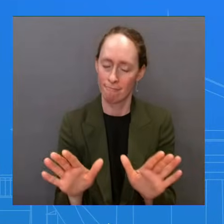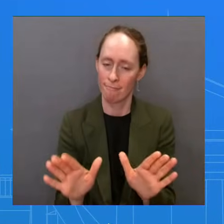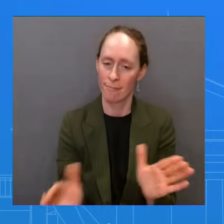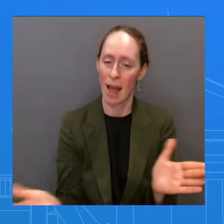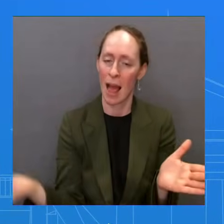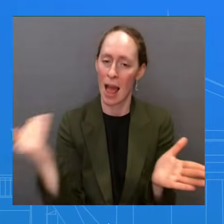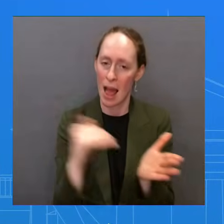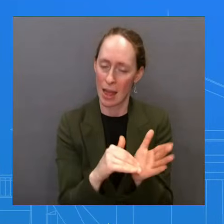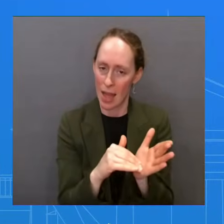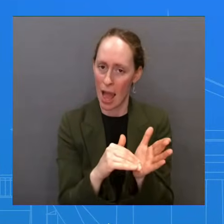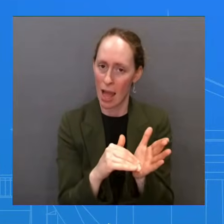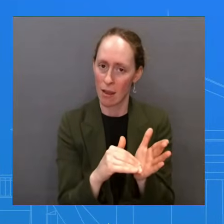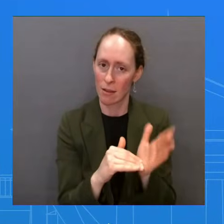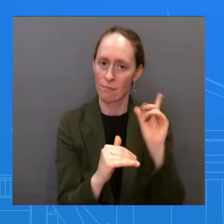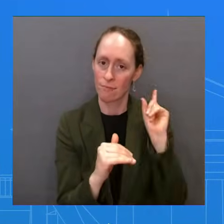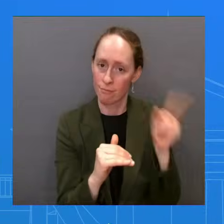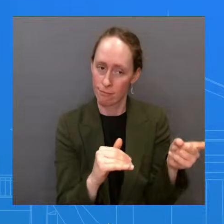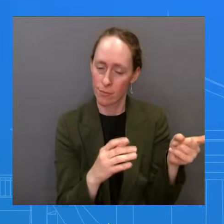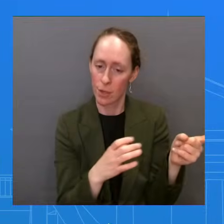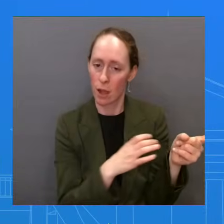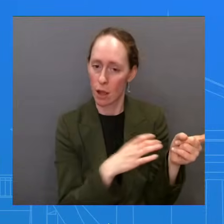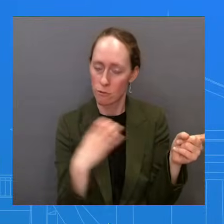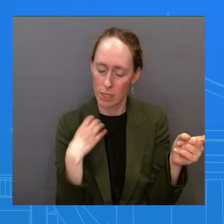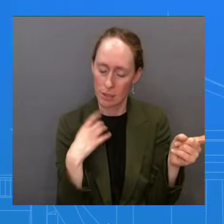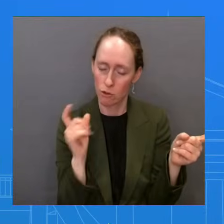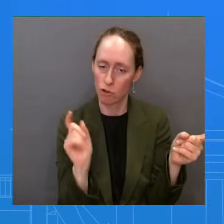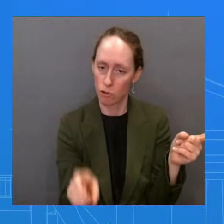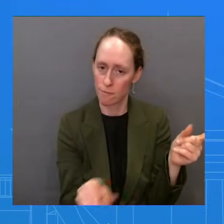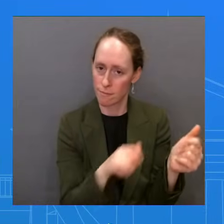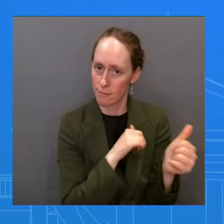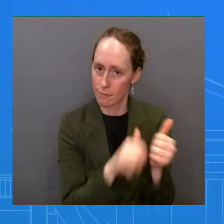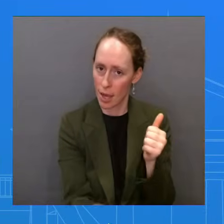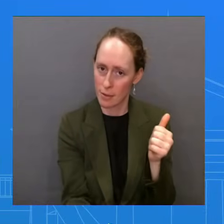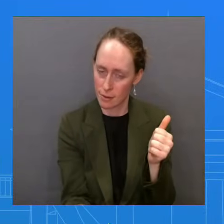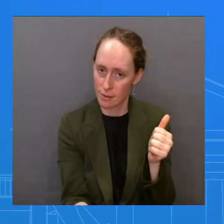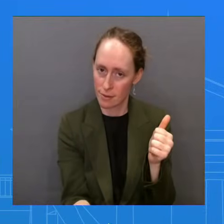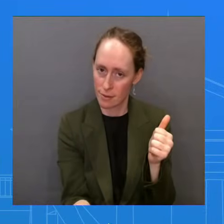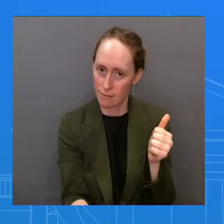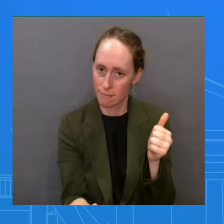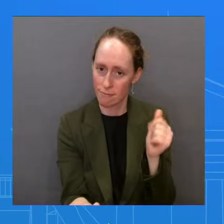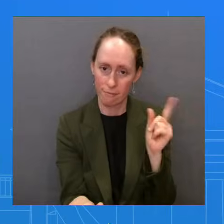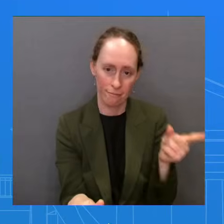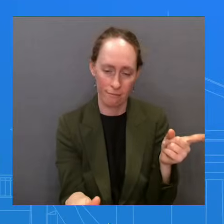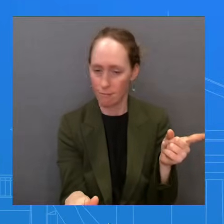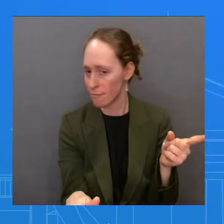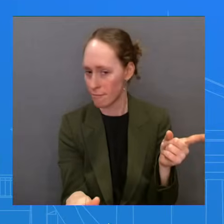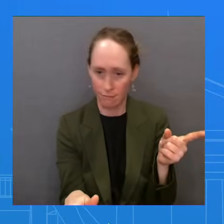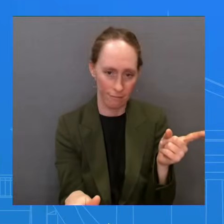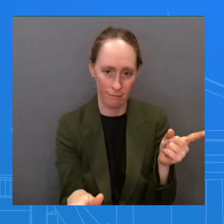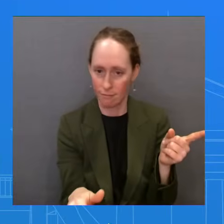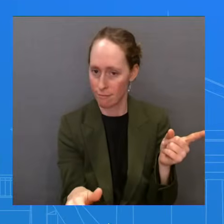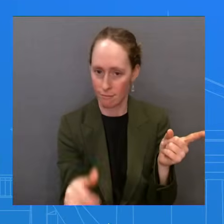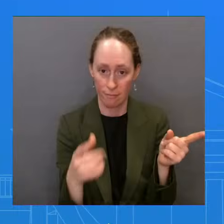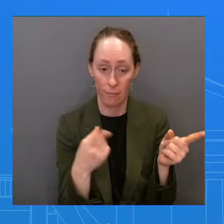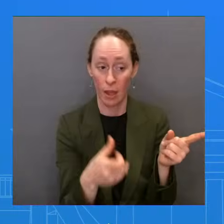where Congress compromises the full faith and credit of the United States. The Press: So that means that -- that the administration does not believe there's any power it has?